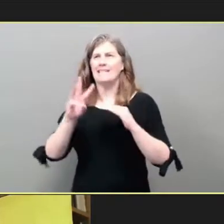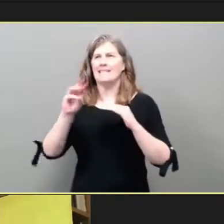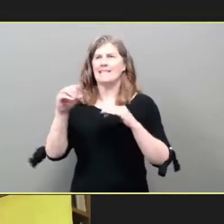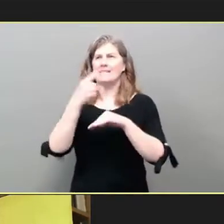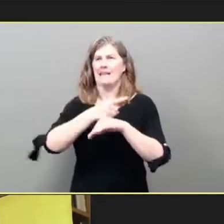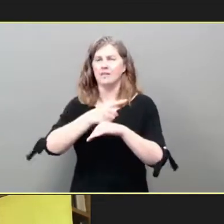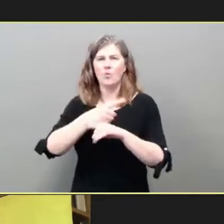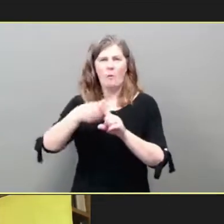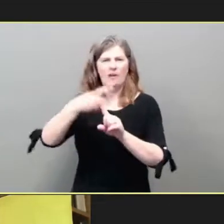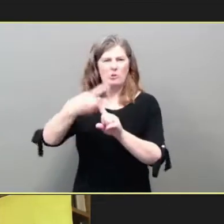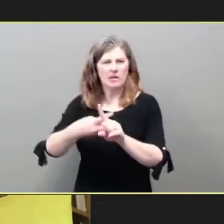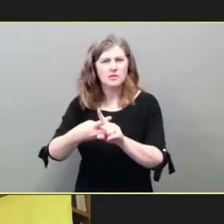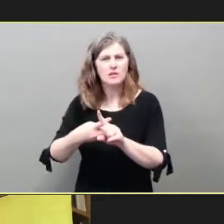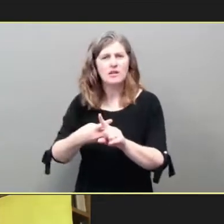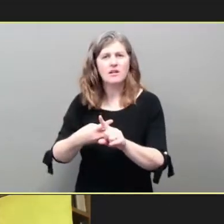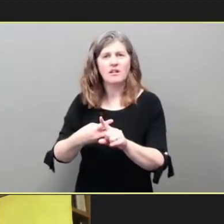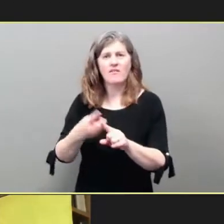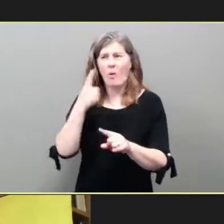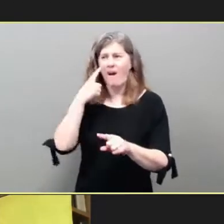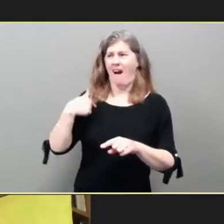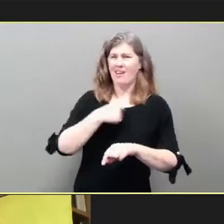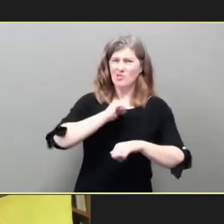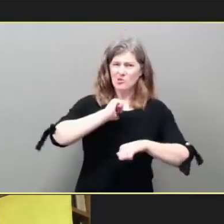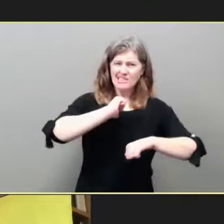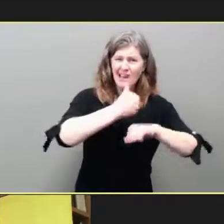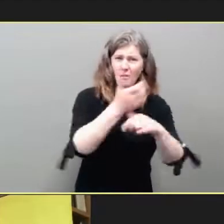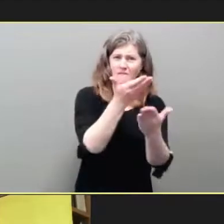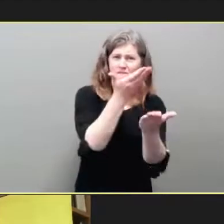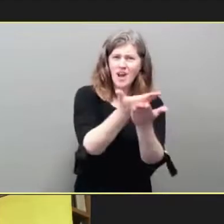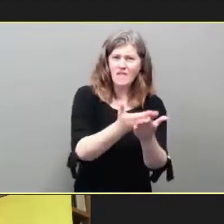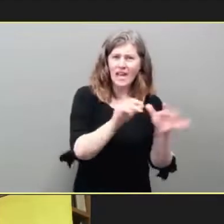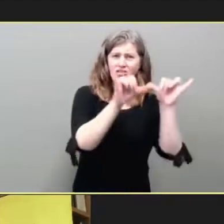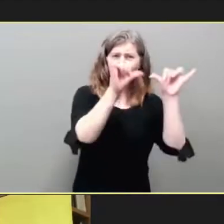would take to set up that kind of verification system. You talk? I also